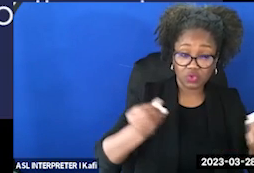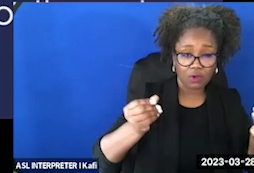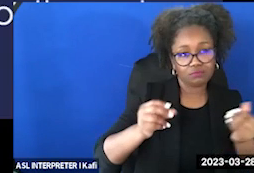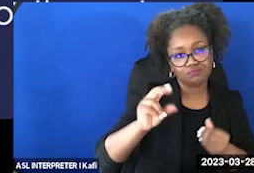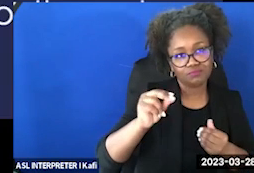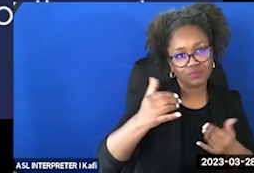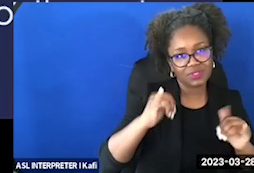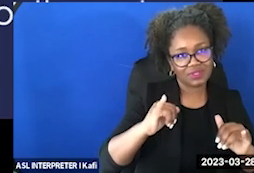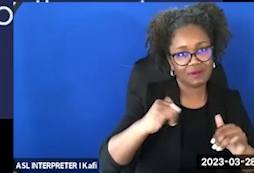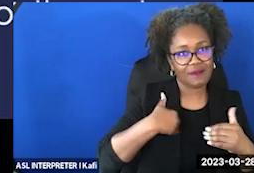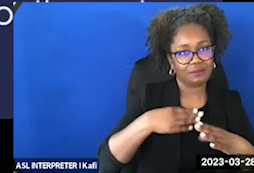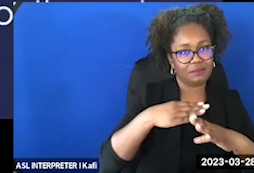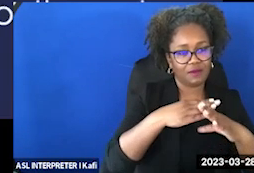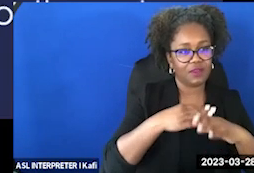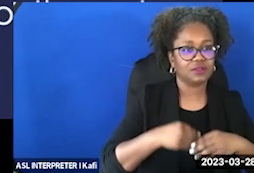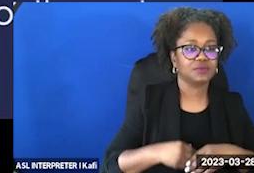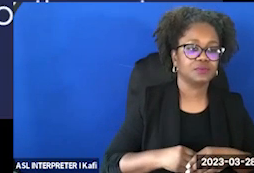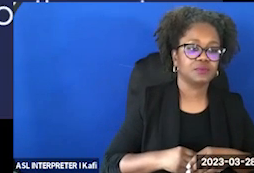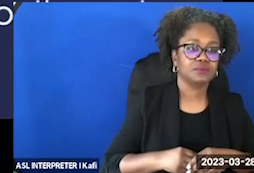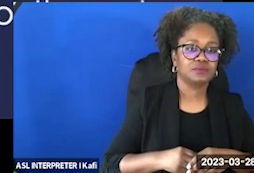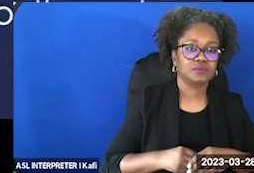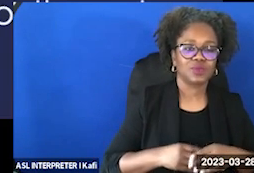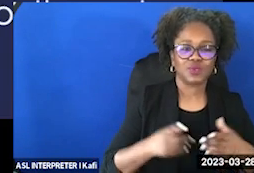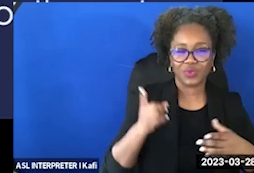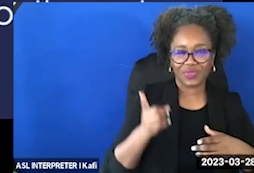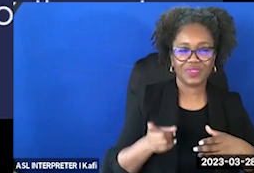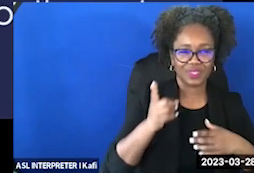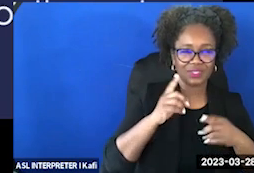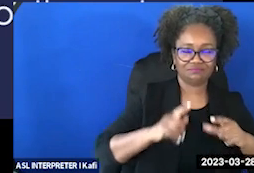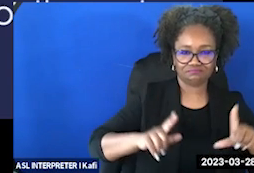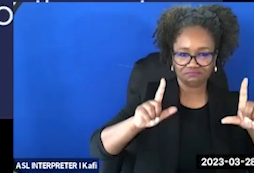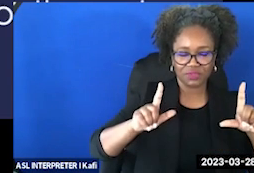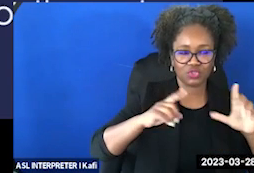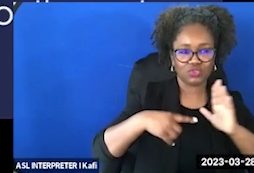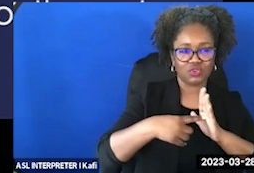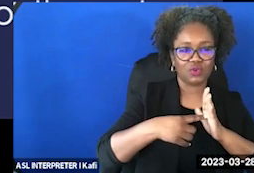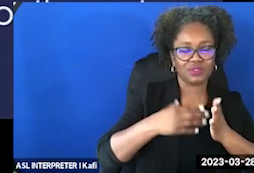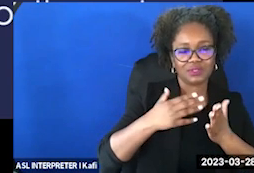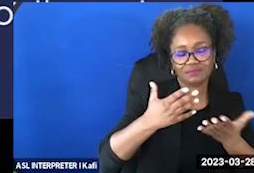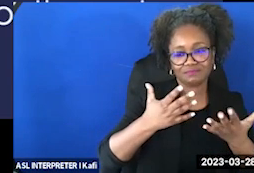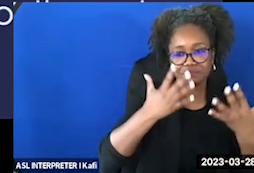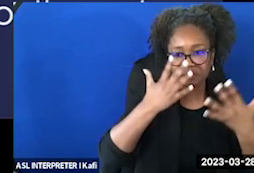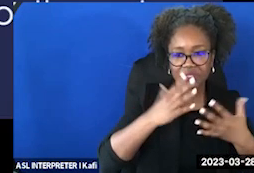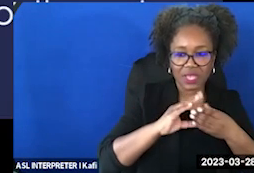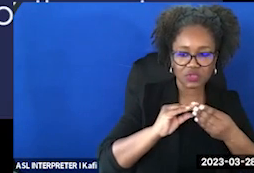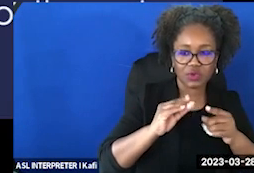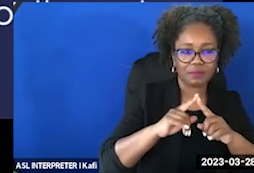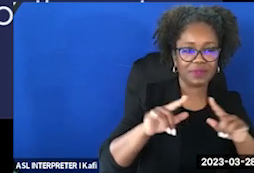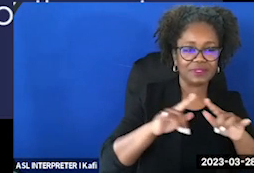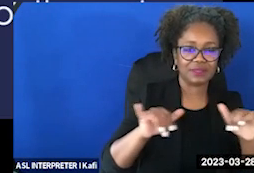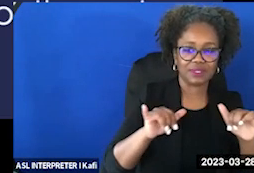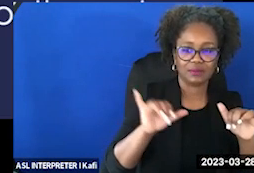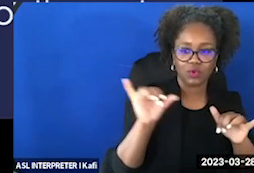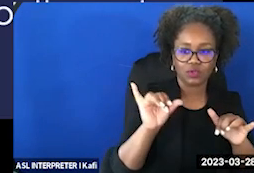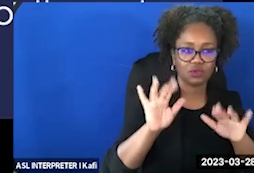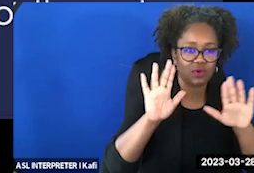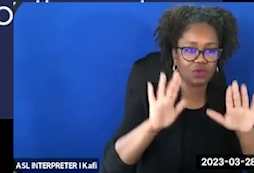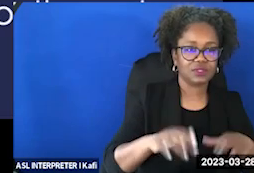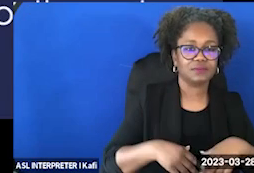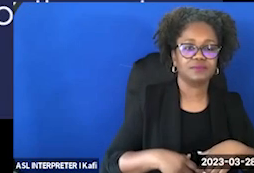Debbie Stine, Science & Technology Policy Academy: kind of both a a base, sad story, and also like in a a remarkable story. And this is about somebody named Percy Julian. So